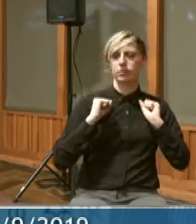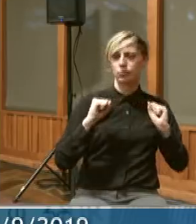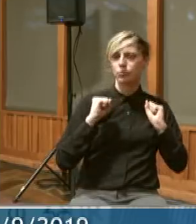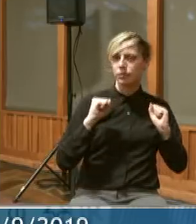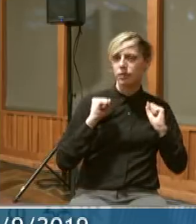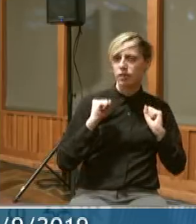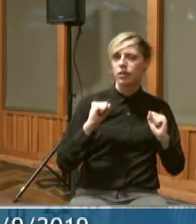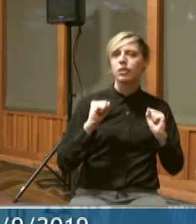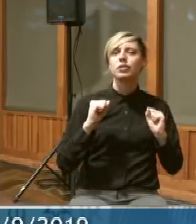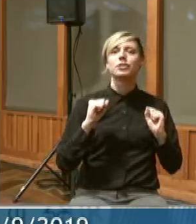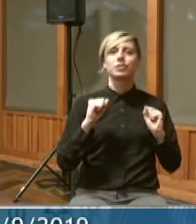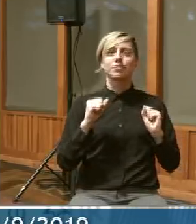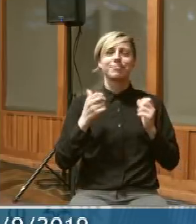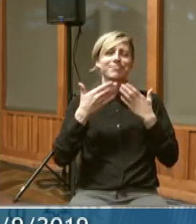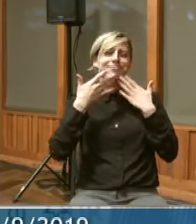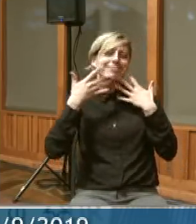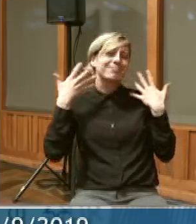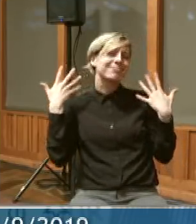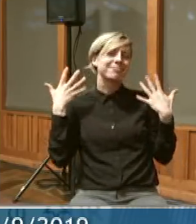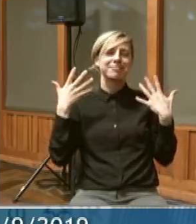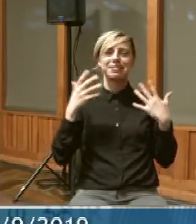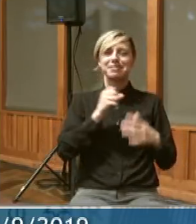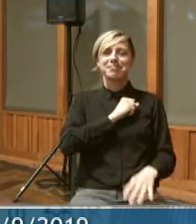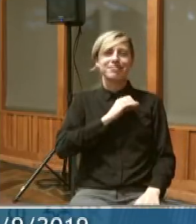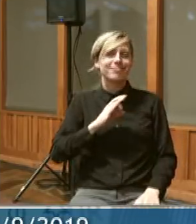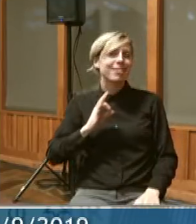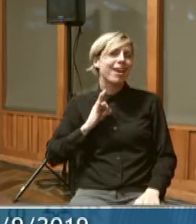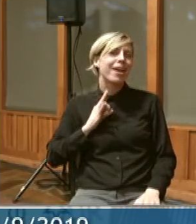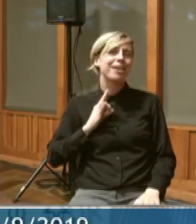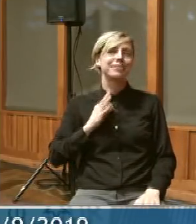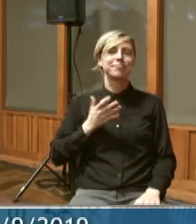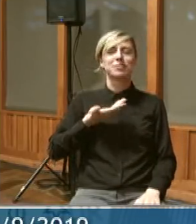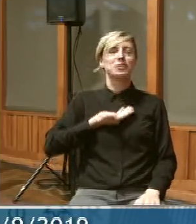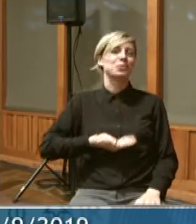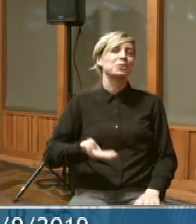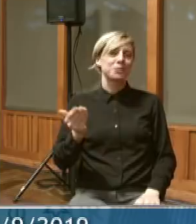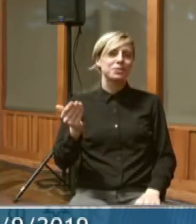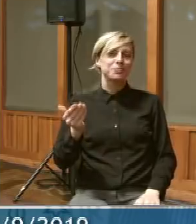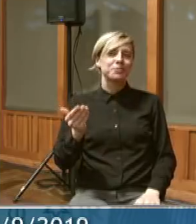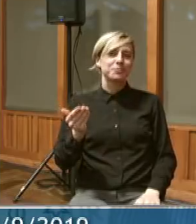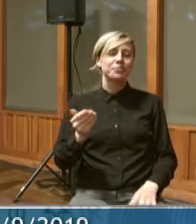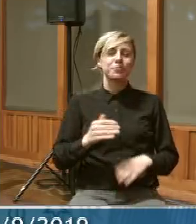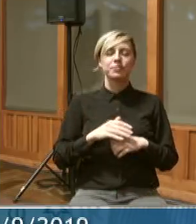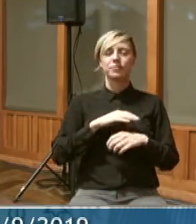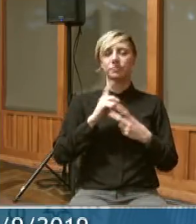I HAVE A TREMENDOUS APPRECIATION FOR THE FACILITY, FOR THE PHYSICAL FITNESS OPPORTUNITIES IT PRESENTS AND FOR THE WARM,